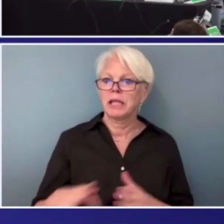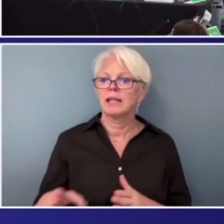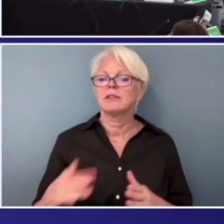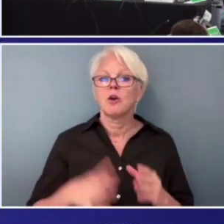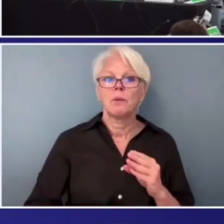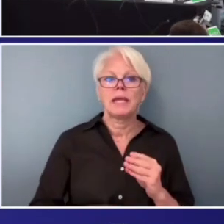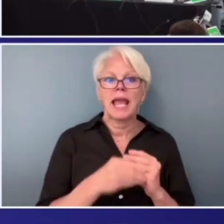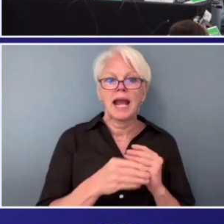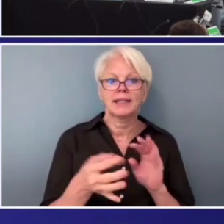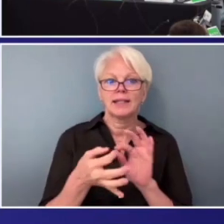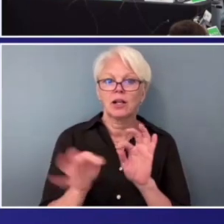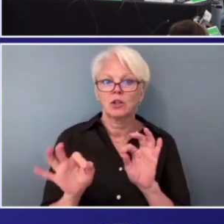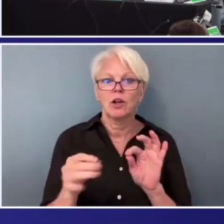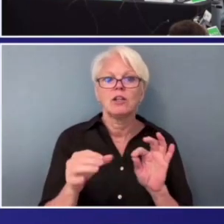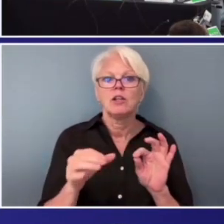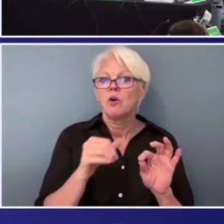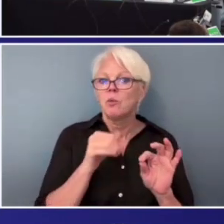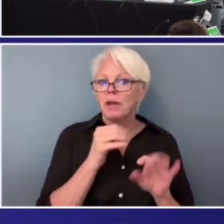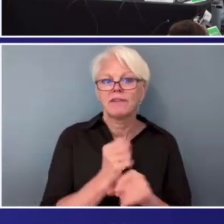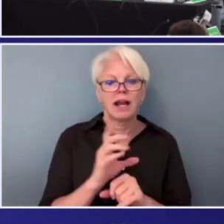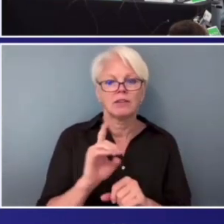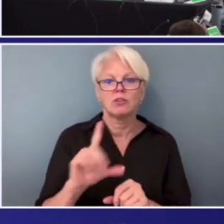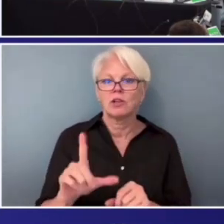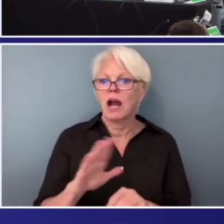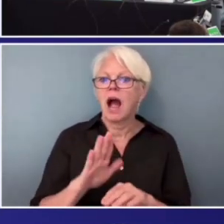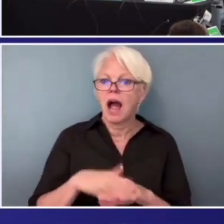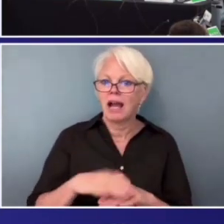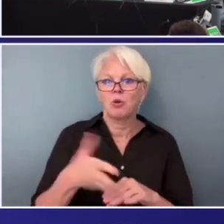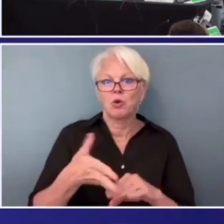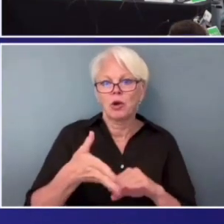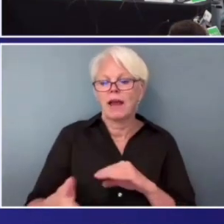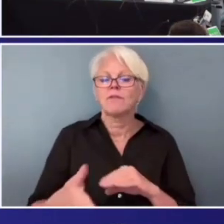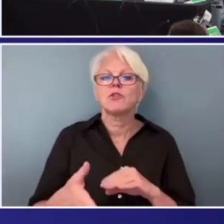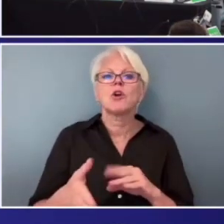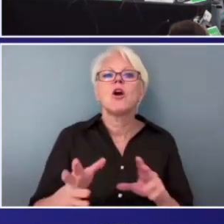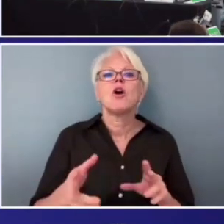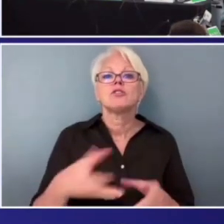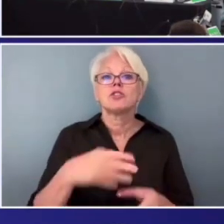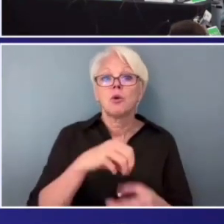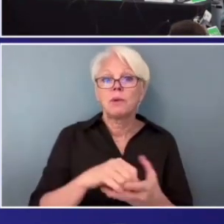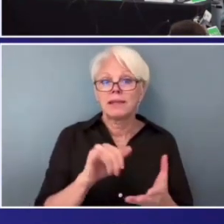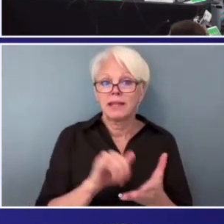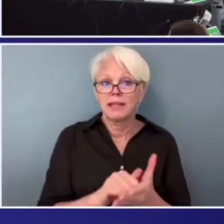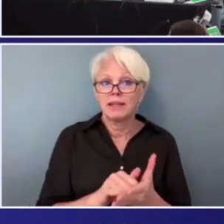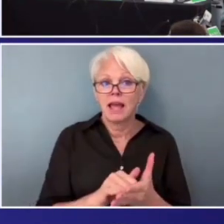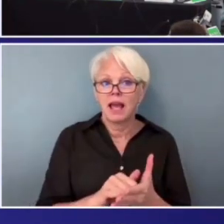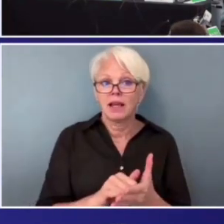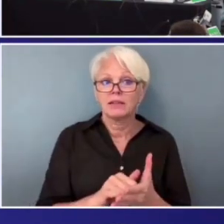who have not received a Direct Loan on or after. We propose, including within this discrete fixed plan, terms of repayment